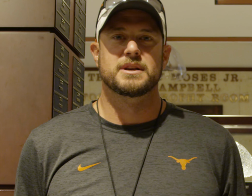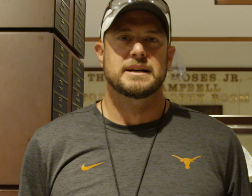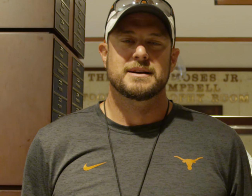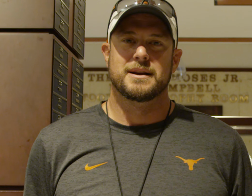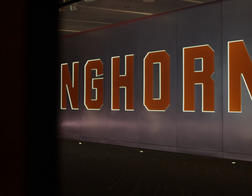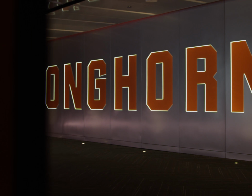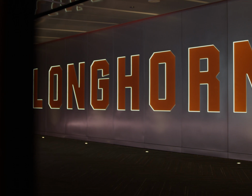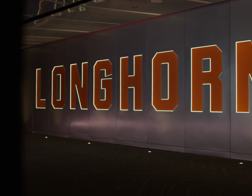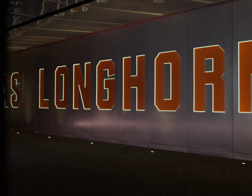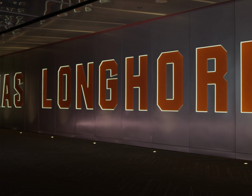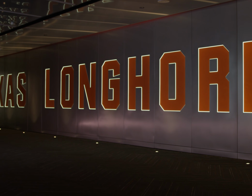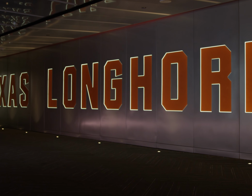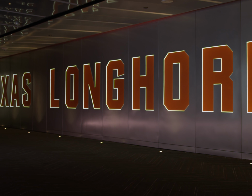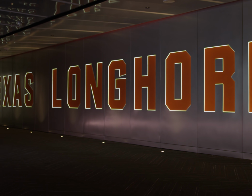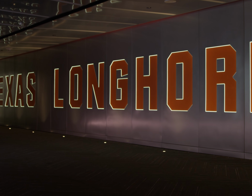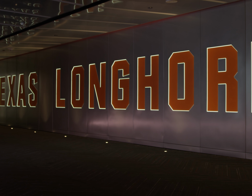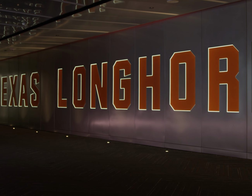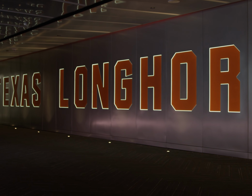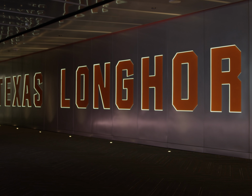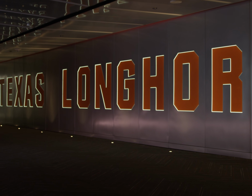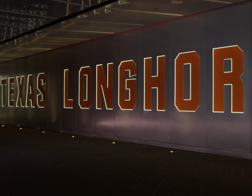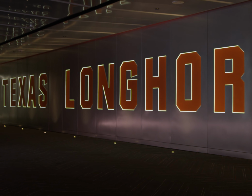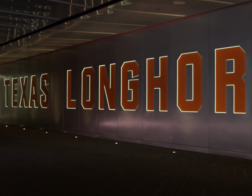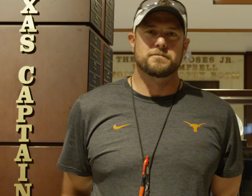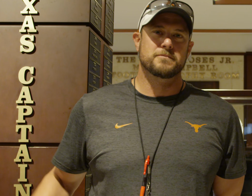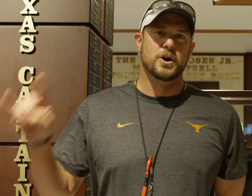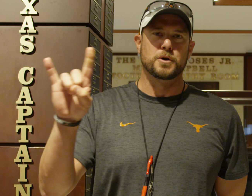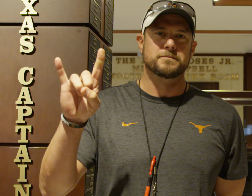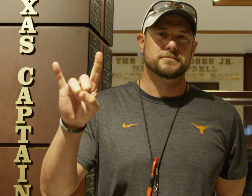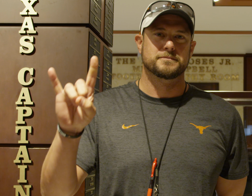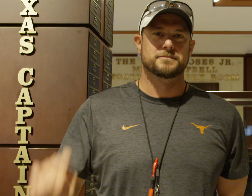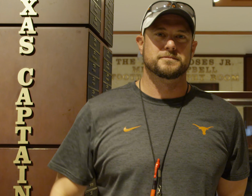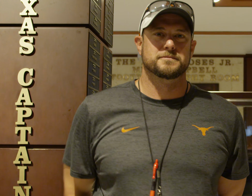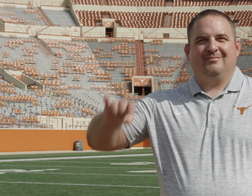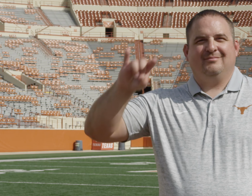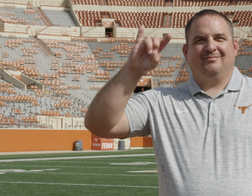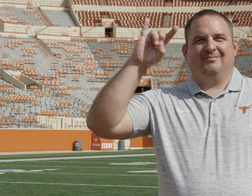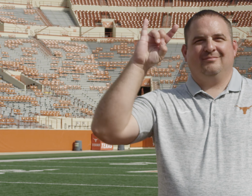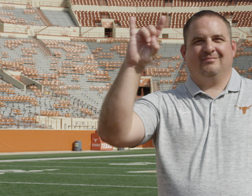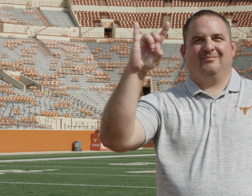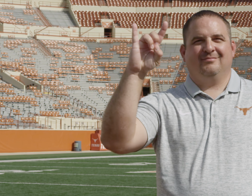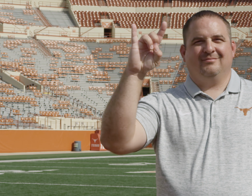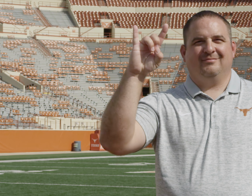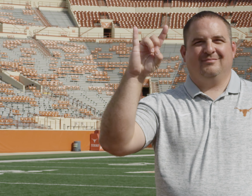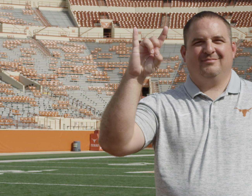and we are so proud to call him a Longhorn. Hook 'em.